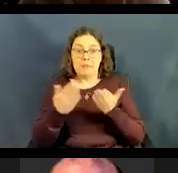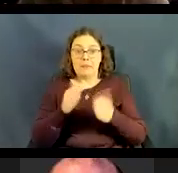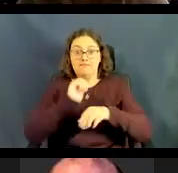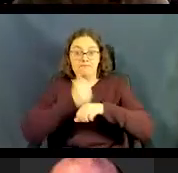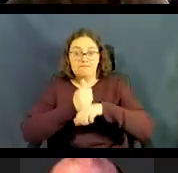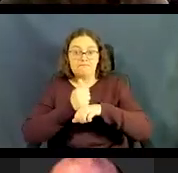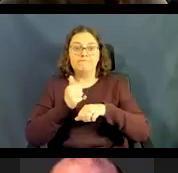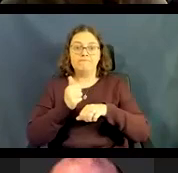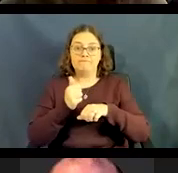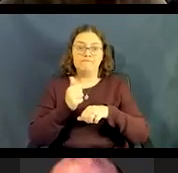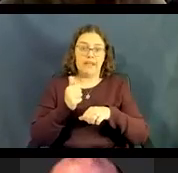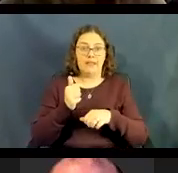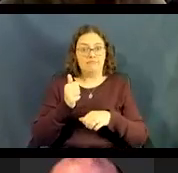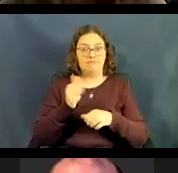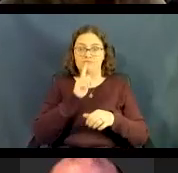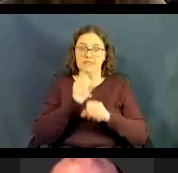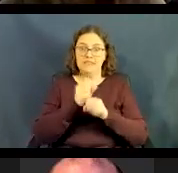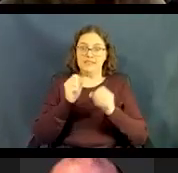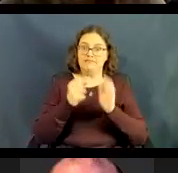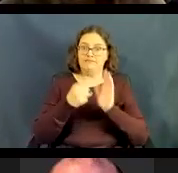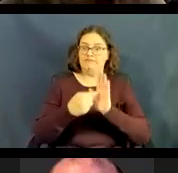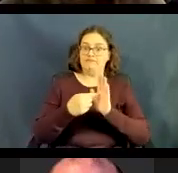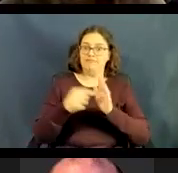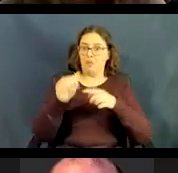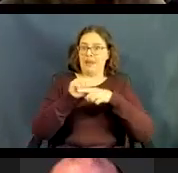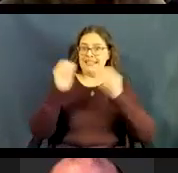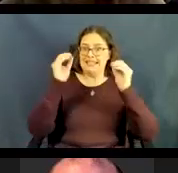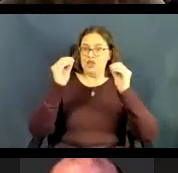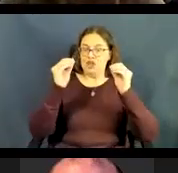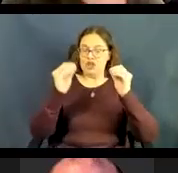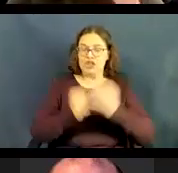The other thing to remember is that when you are creating a Google sites template,